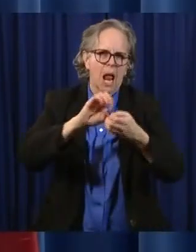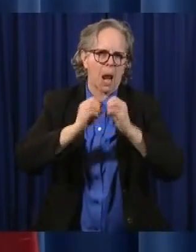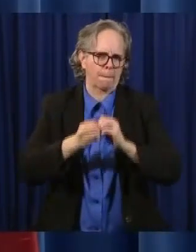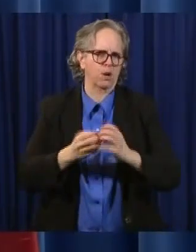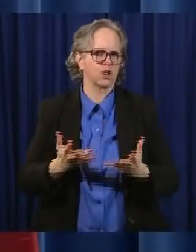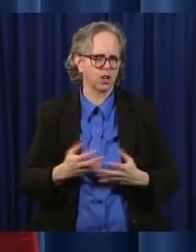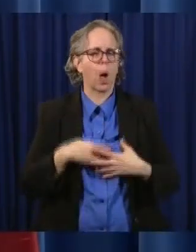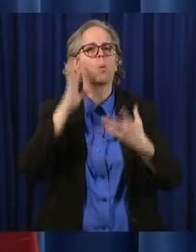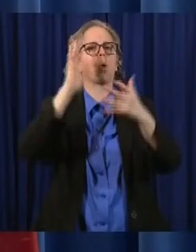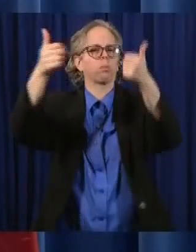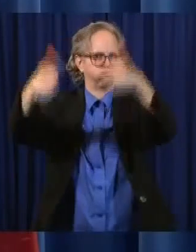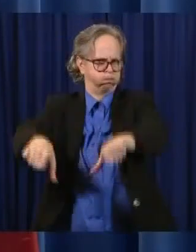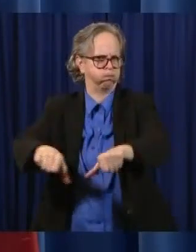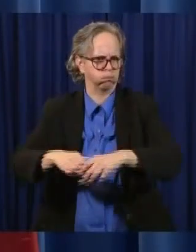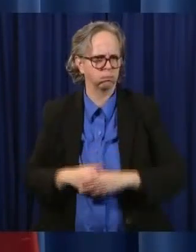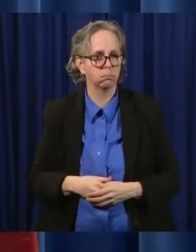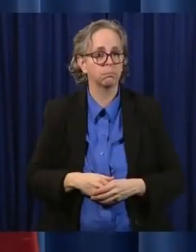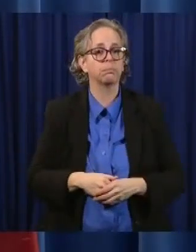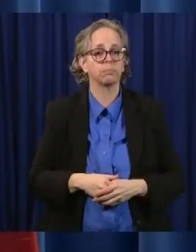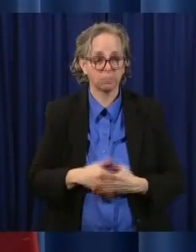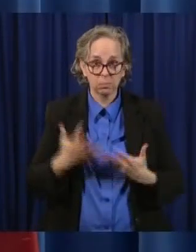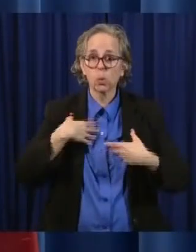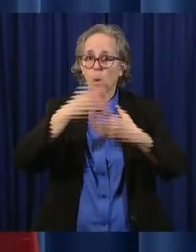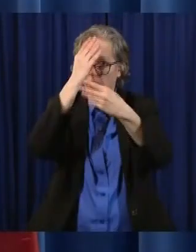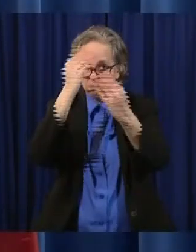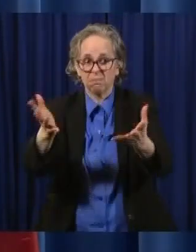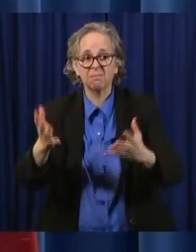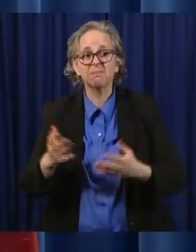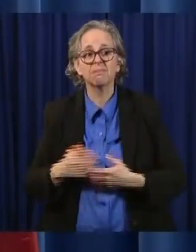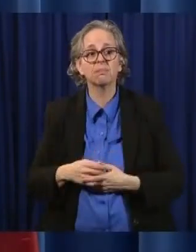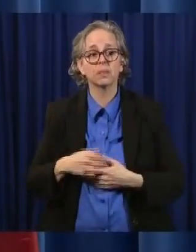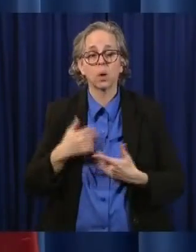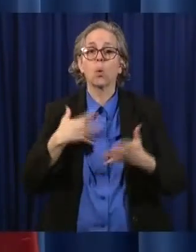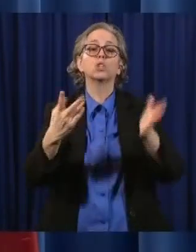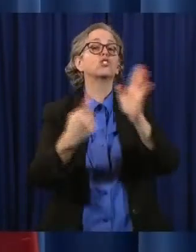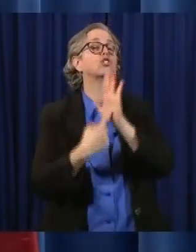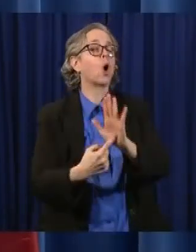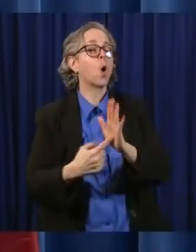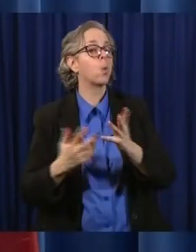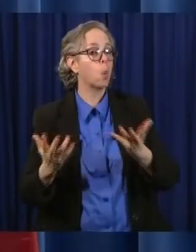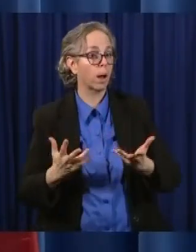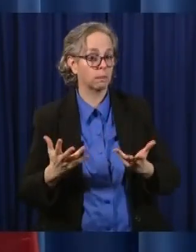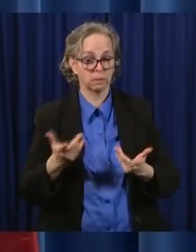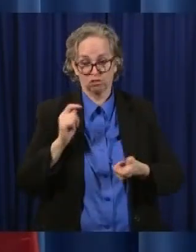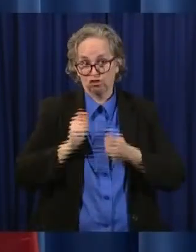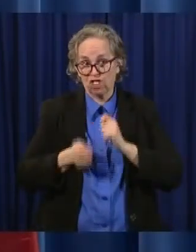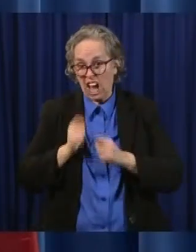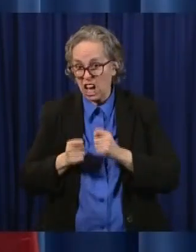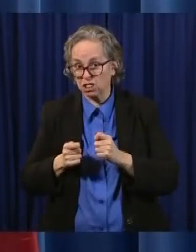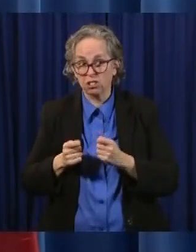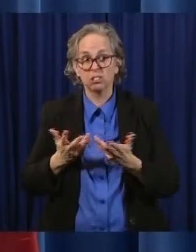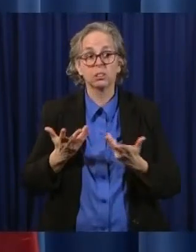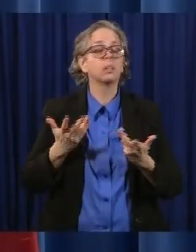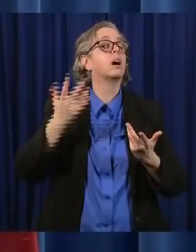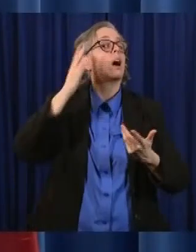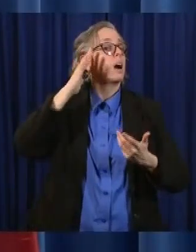HOME, THE NUMBER OF RESIDENTS, IF ANY, WHO HAVE COVID-19. WE WILL DO THE SAME THING FOR THE NUMBER OF STAFF.